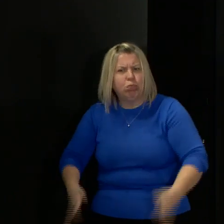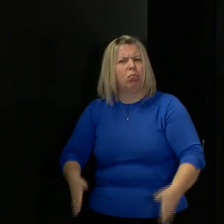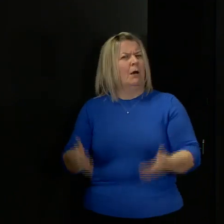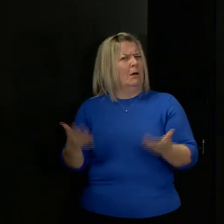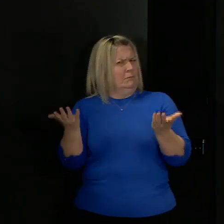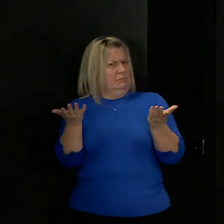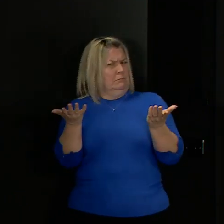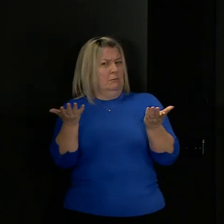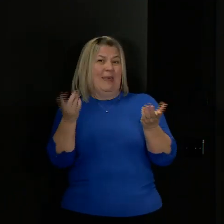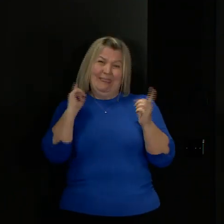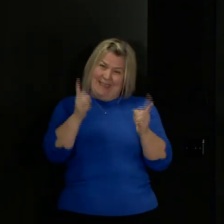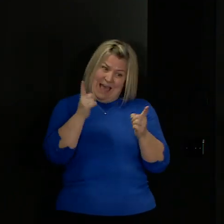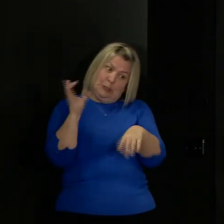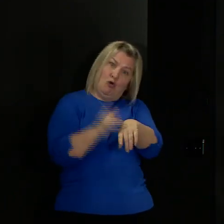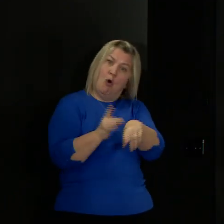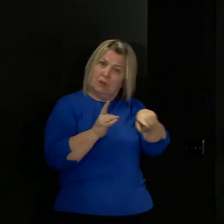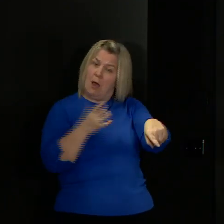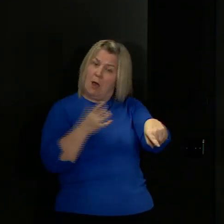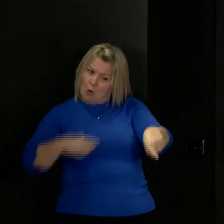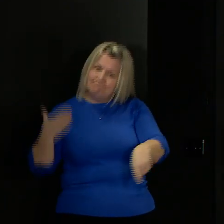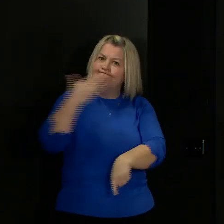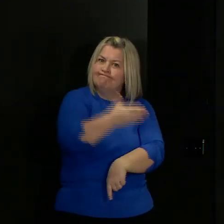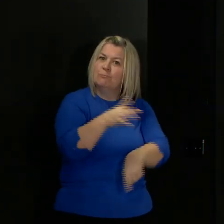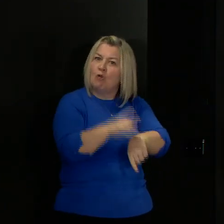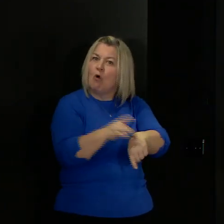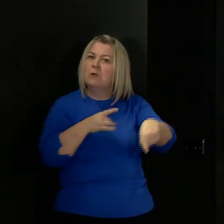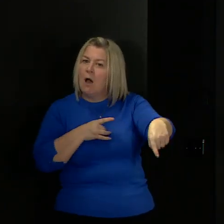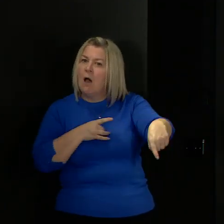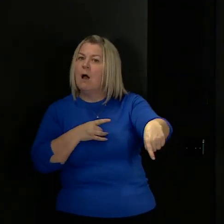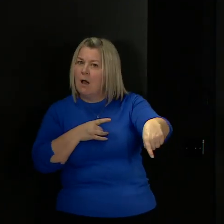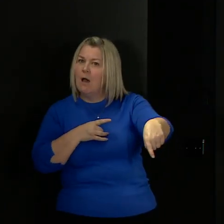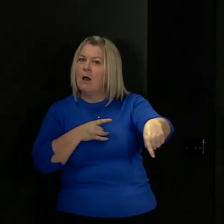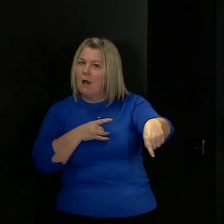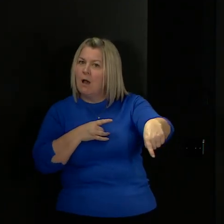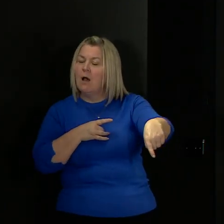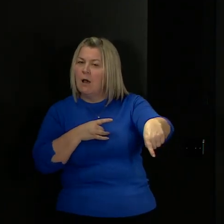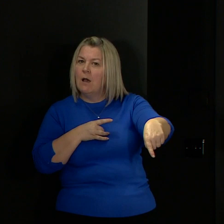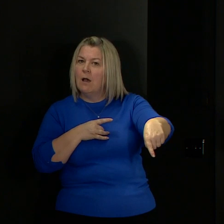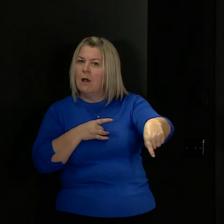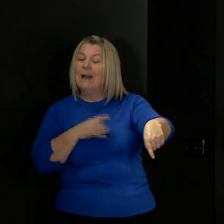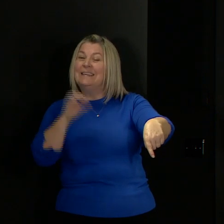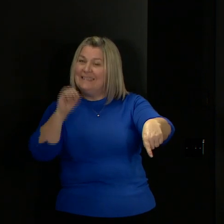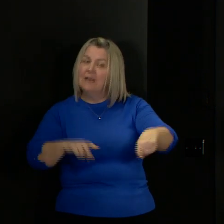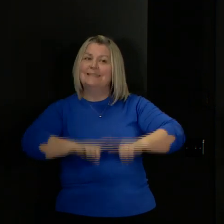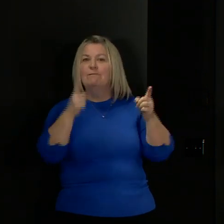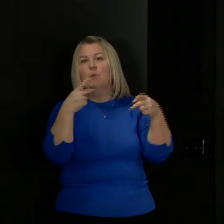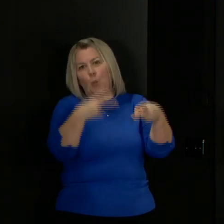to see here but that they expect you to come and speak to you about now recognizes that different way of accessing your GP as well but that